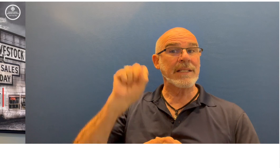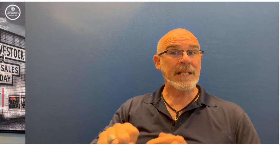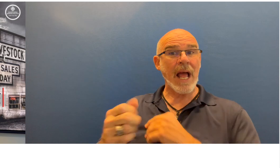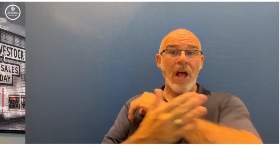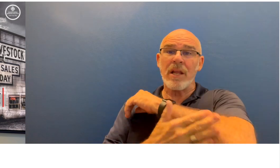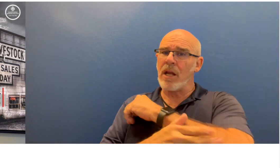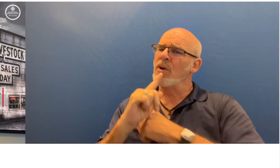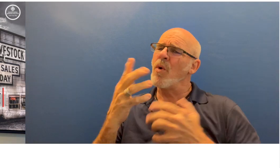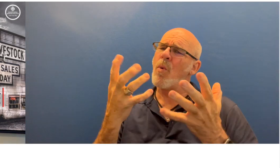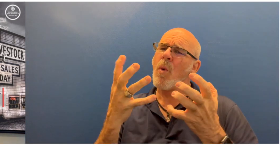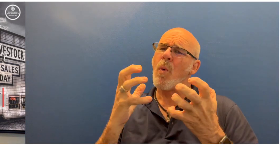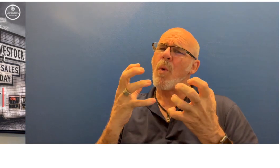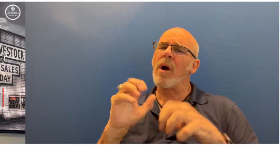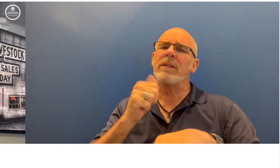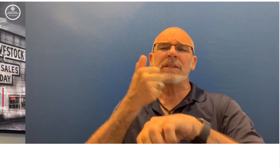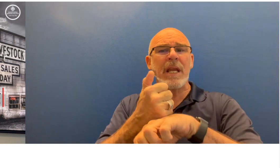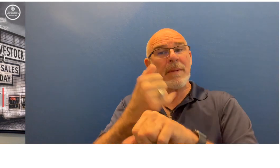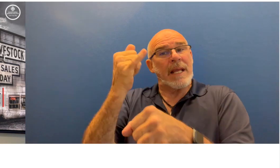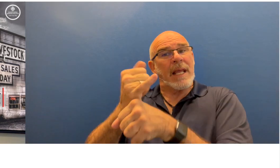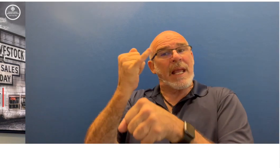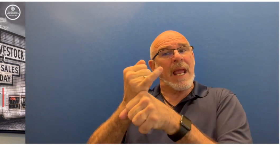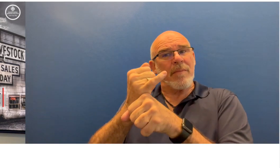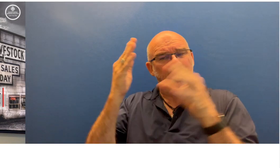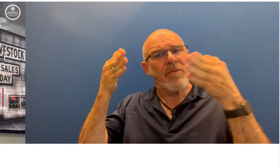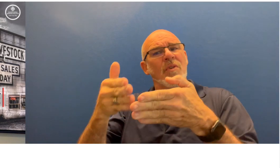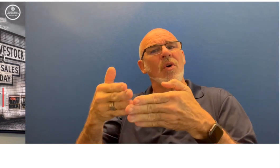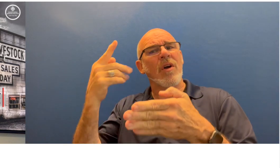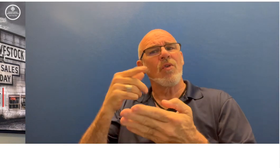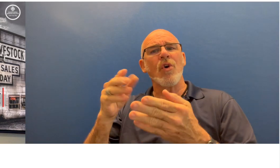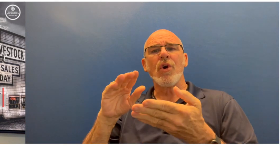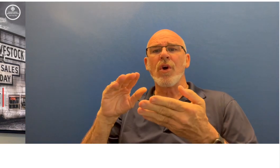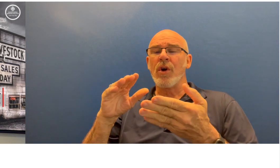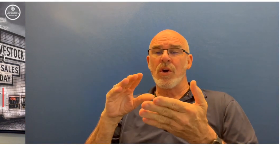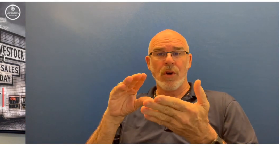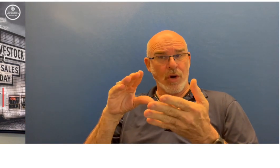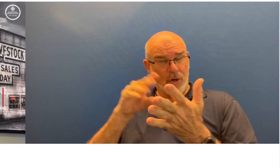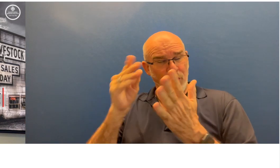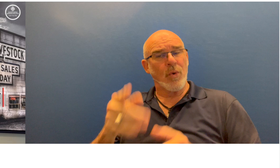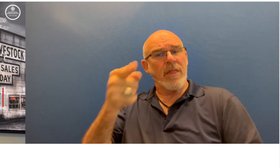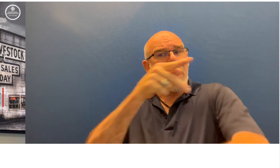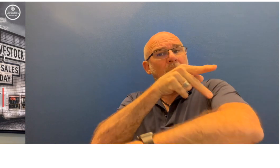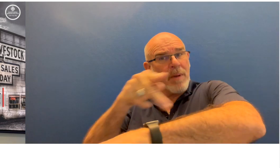really wanted a campus of their own to serve the students down in South County of Sonoma.